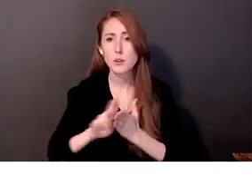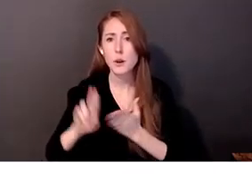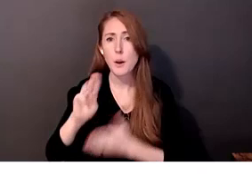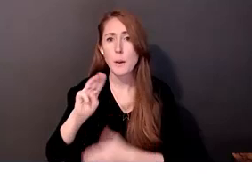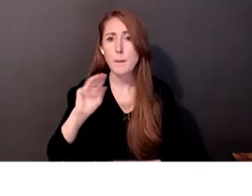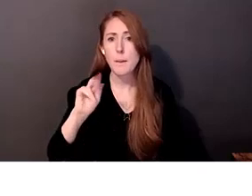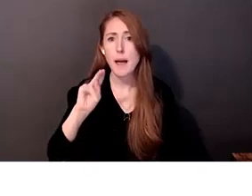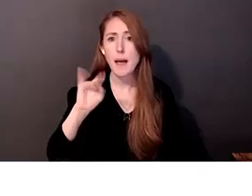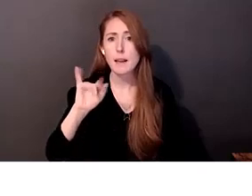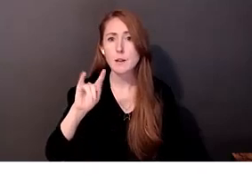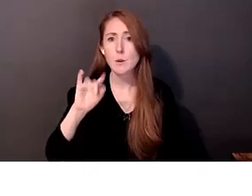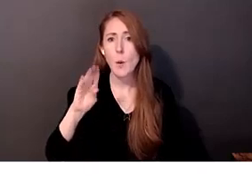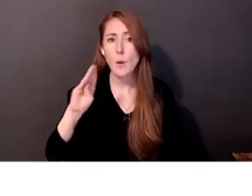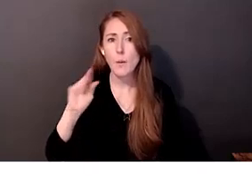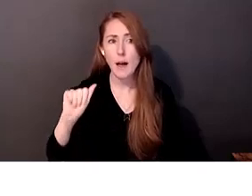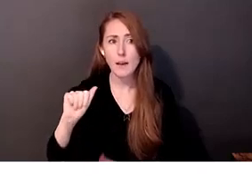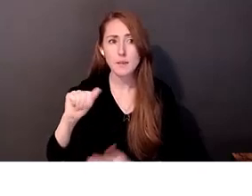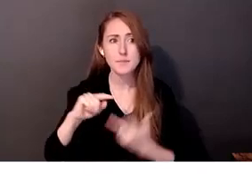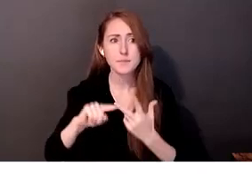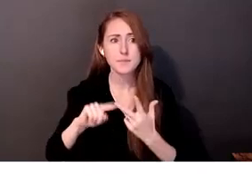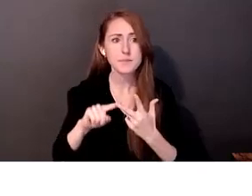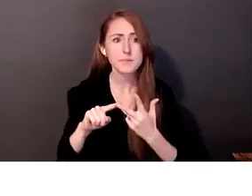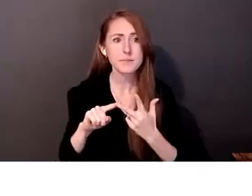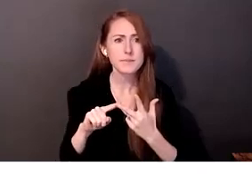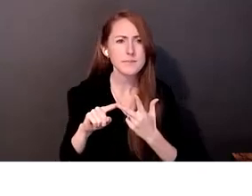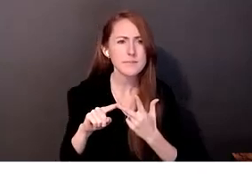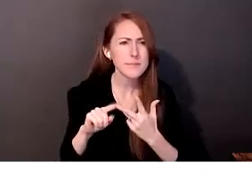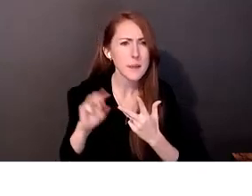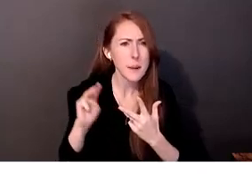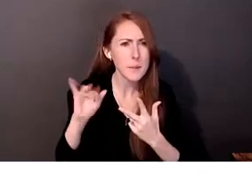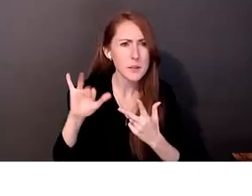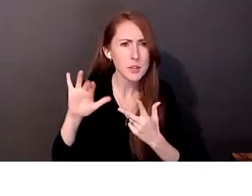is the executive director of Brain Injury Canada.